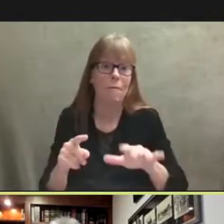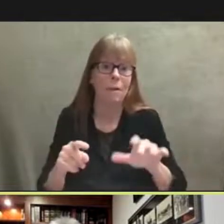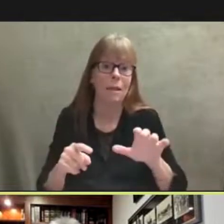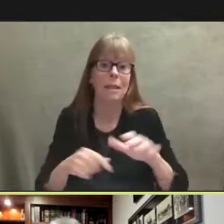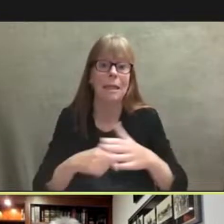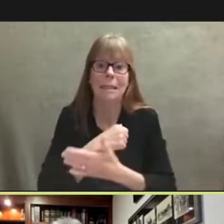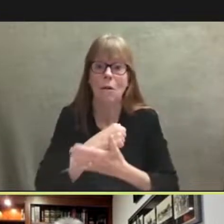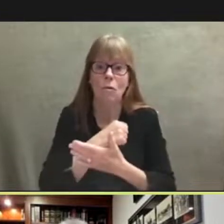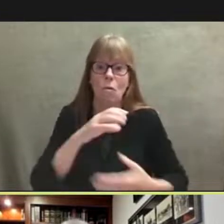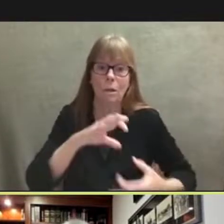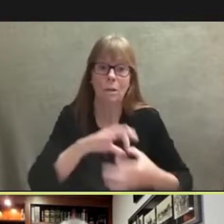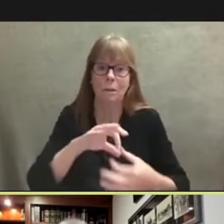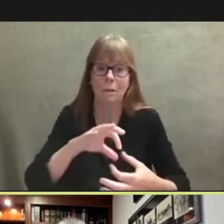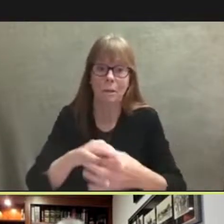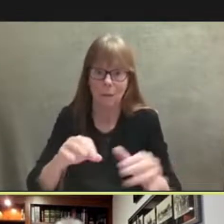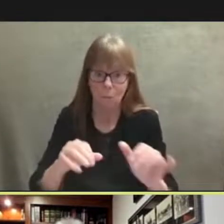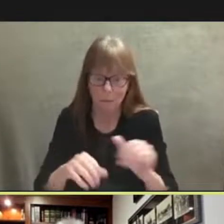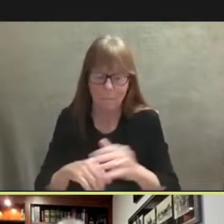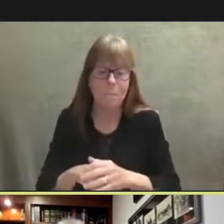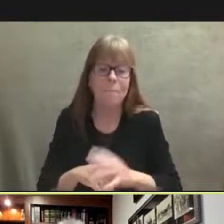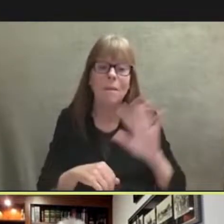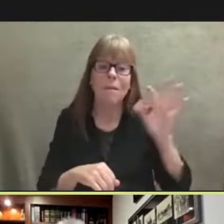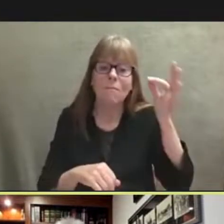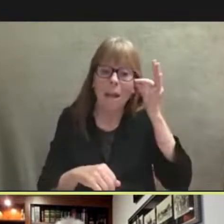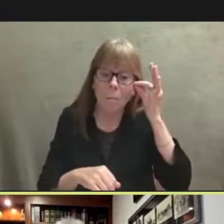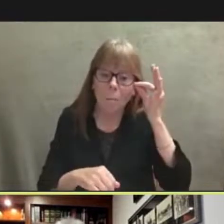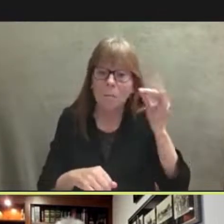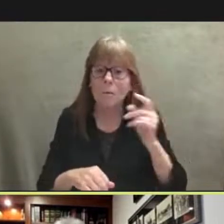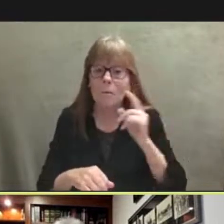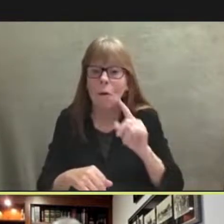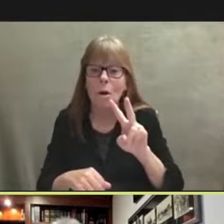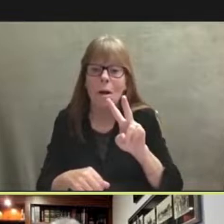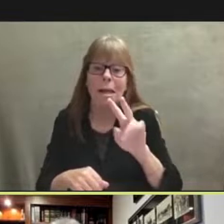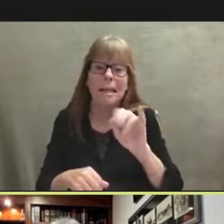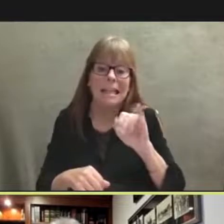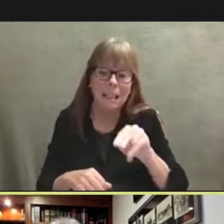And as a federal voice for inclusive and accessible health, to address the significant